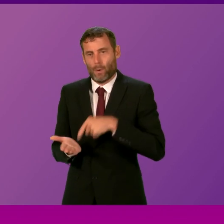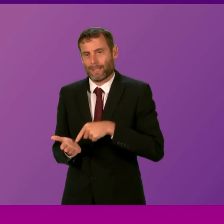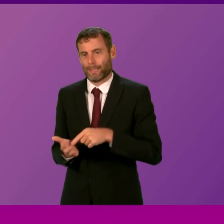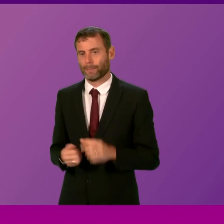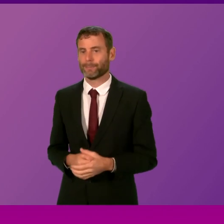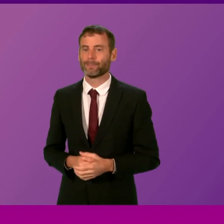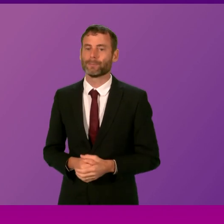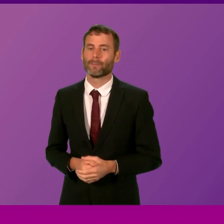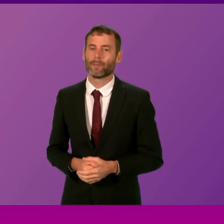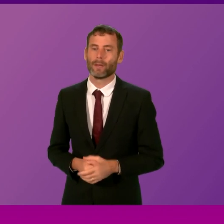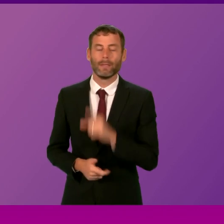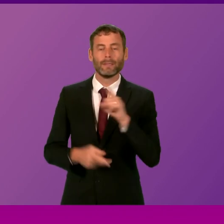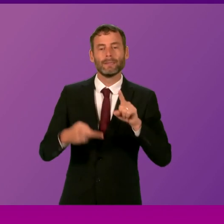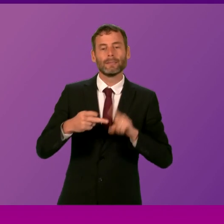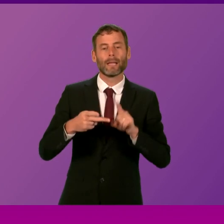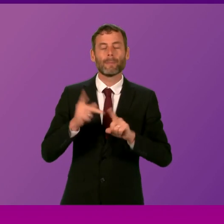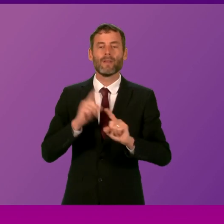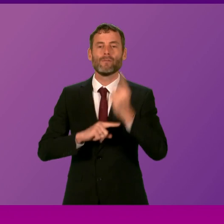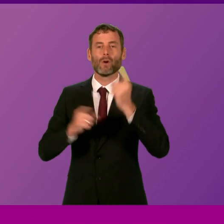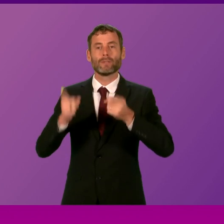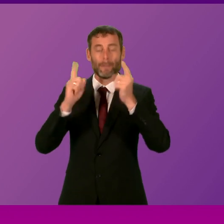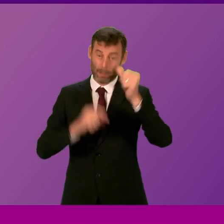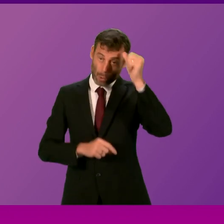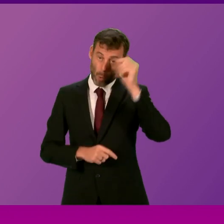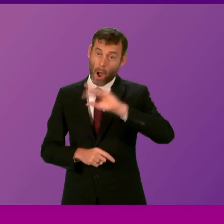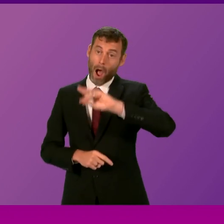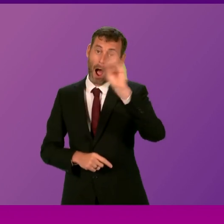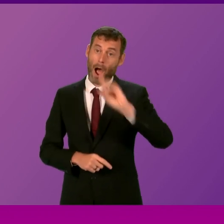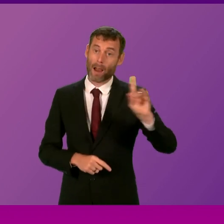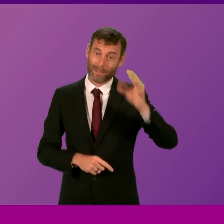The Deputy First Minister will be aware that Highland Council has cancelled 10 new school